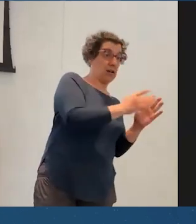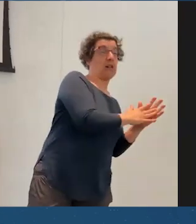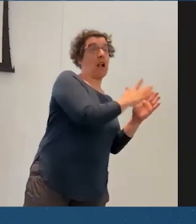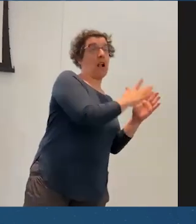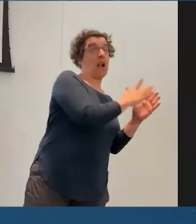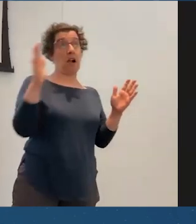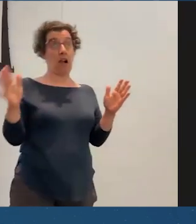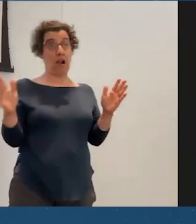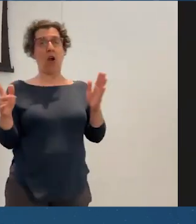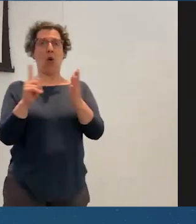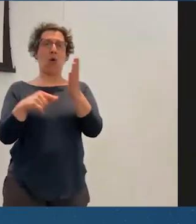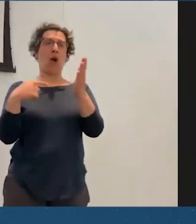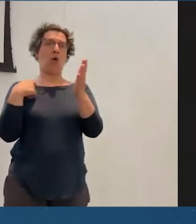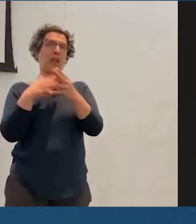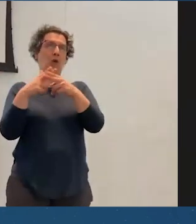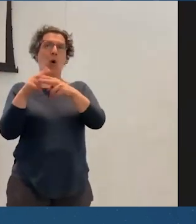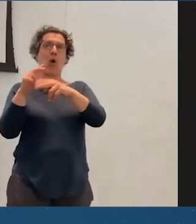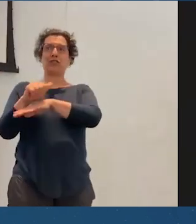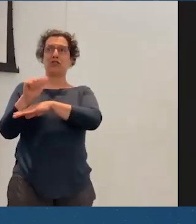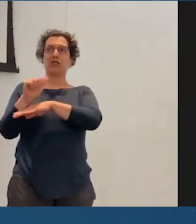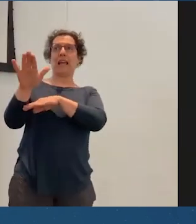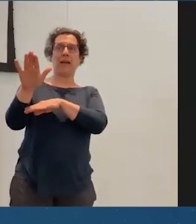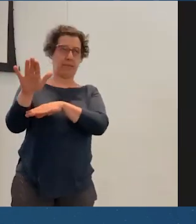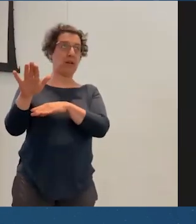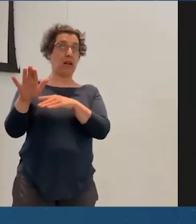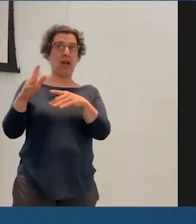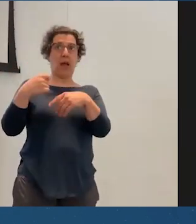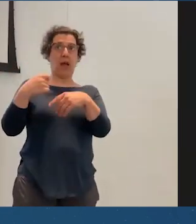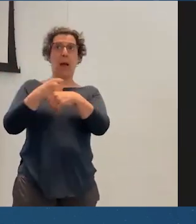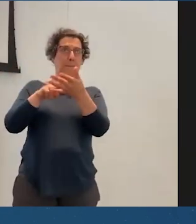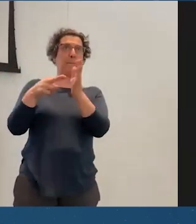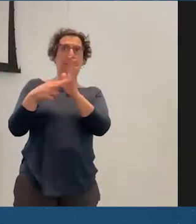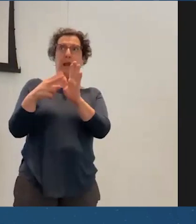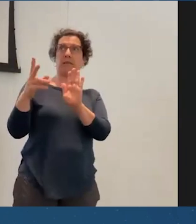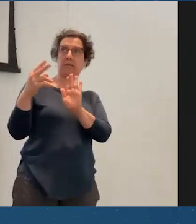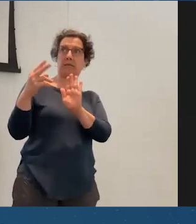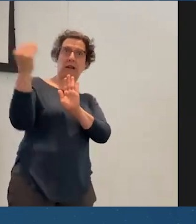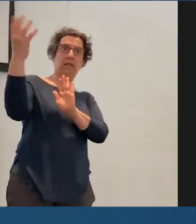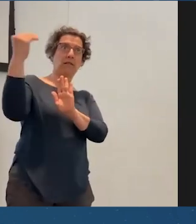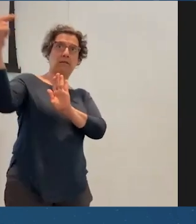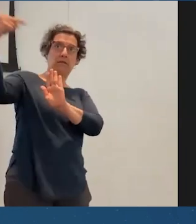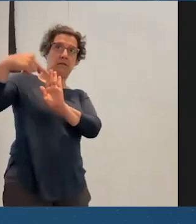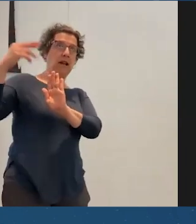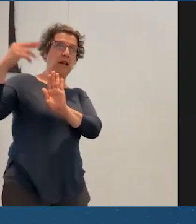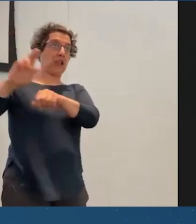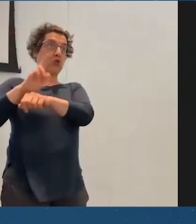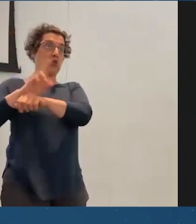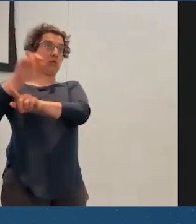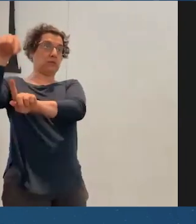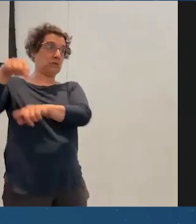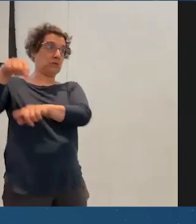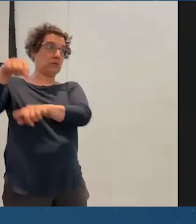We say shipping when we actually launch the product externally-- all the way to shipping a product